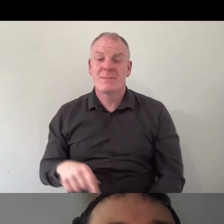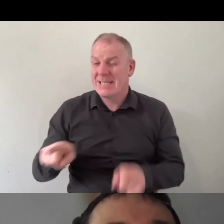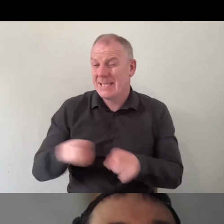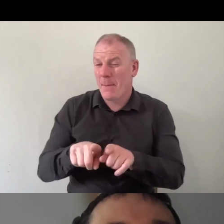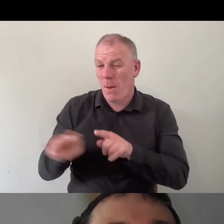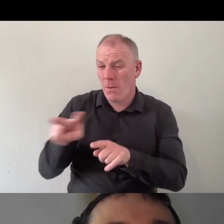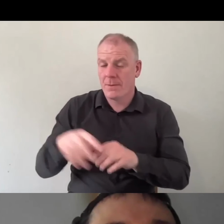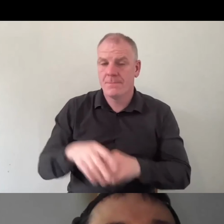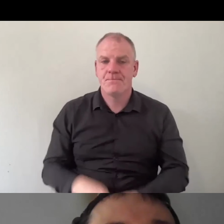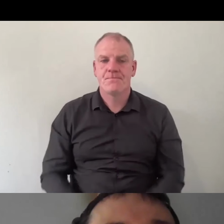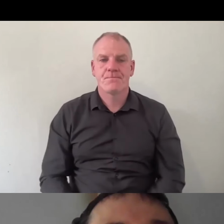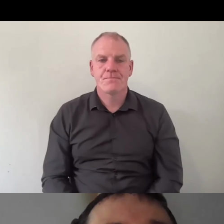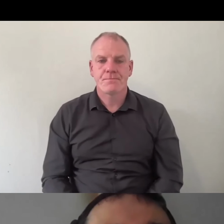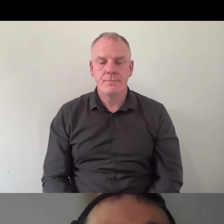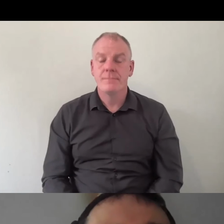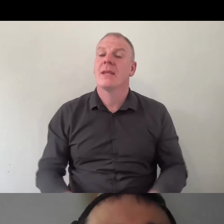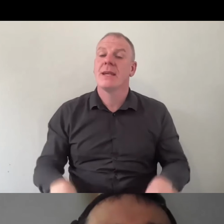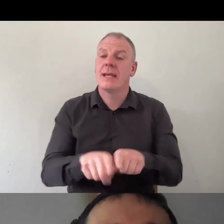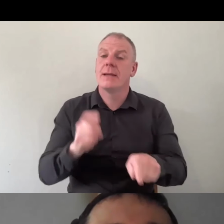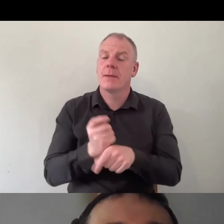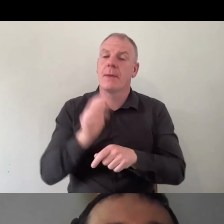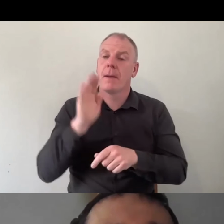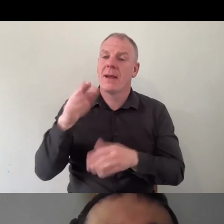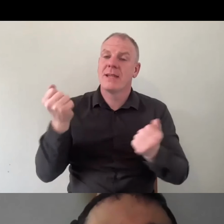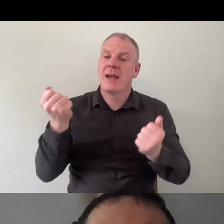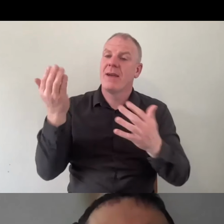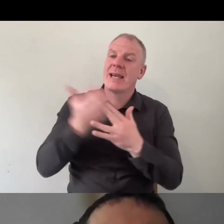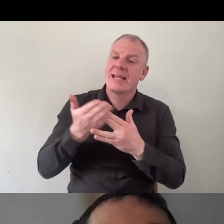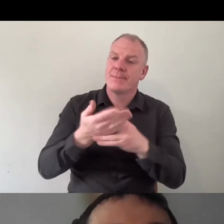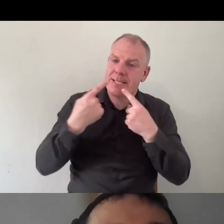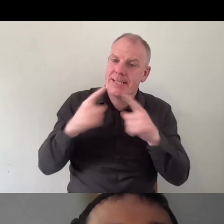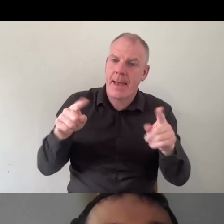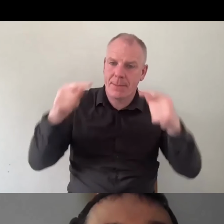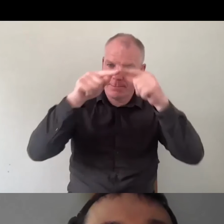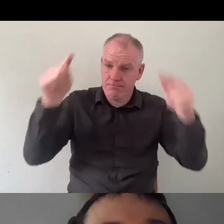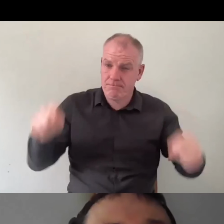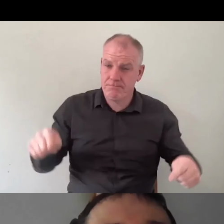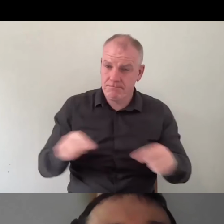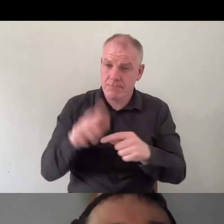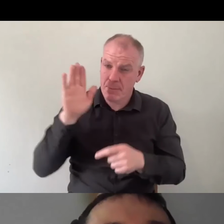They also must have an Accessibility Statement. So, what does this actually mean?